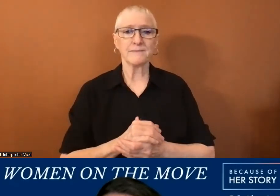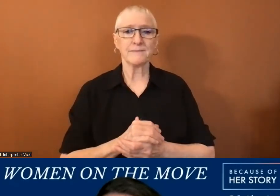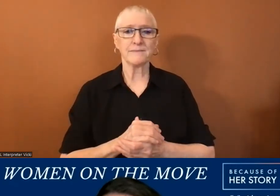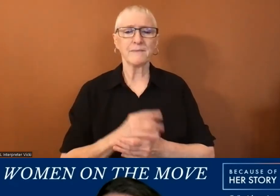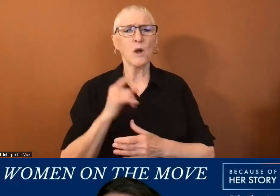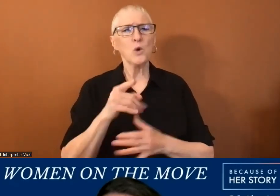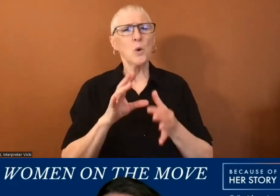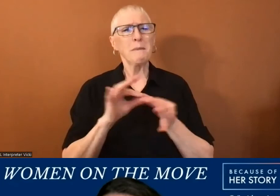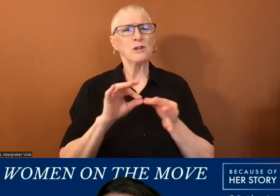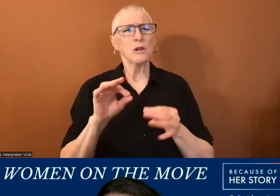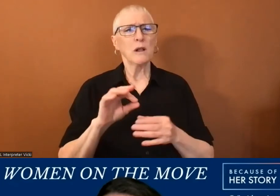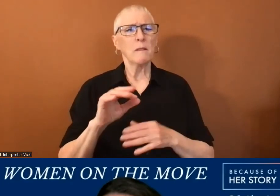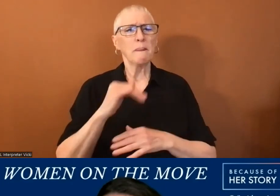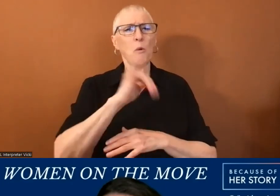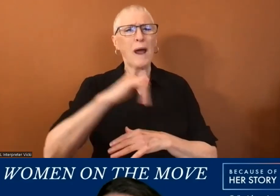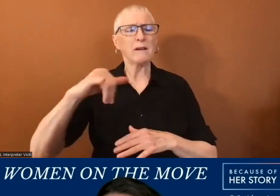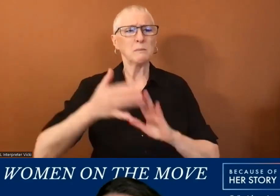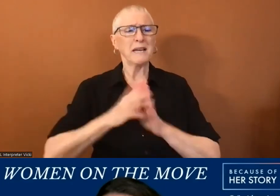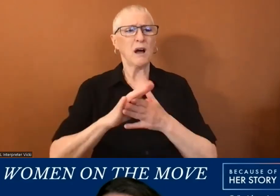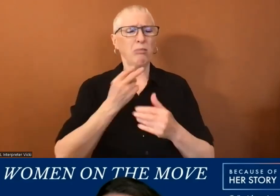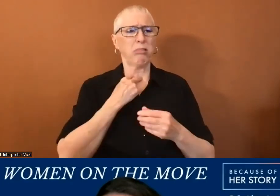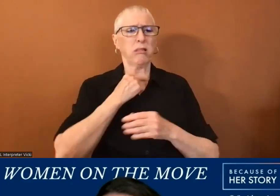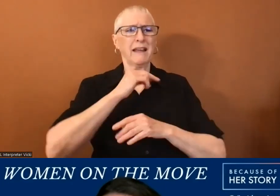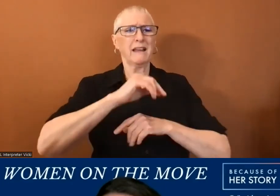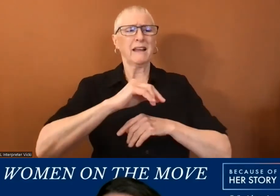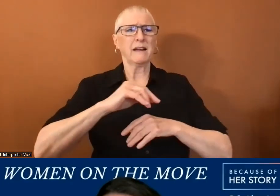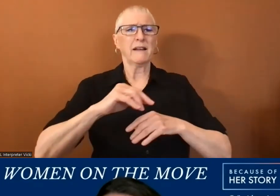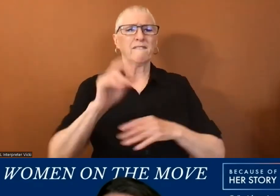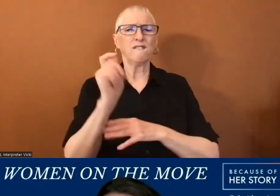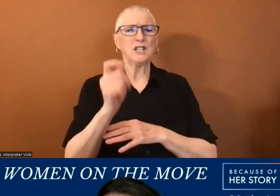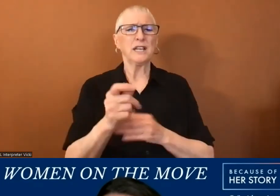the whales getting entangled in fishing gear you also mentioned vaquita porpoises potentially